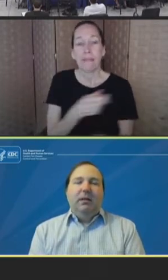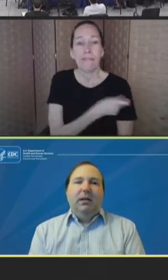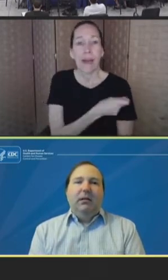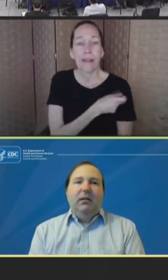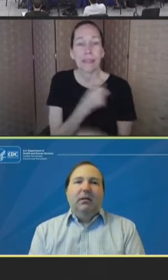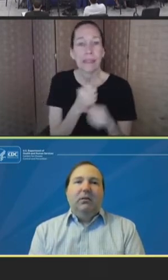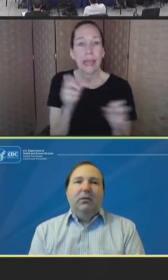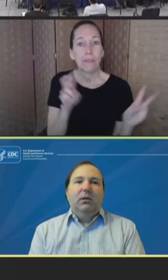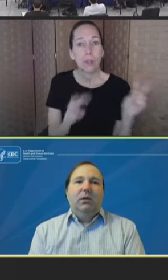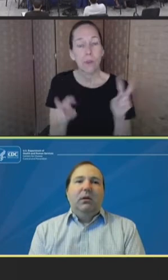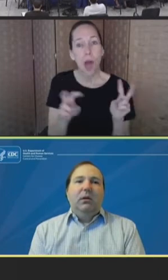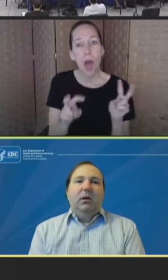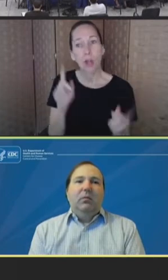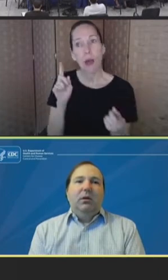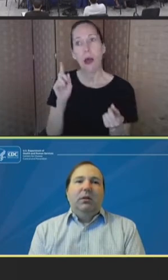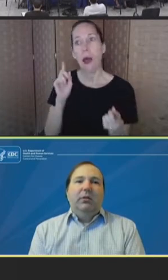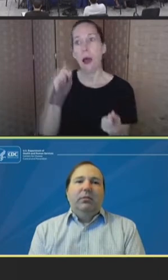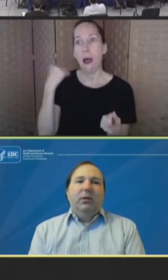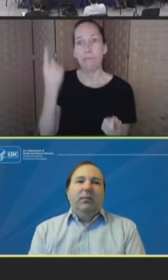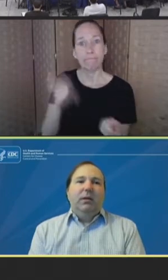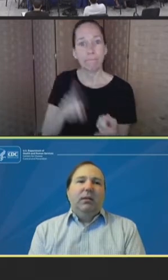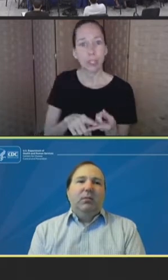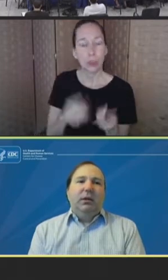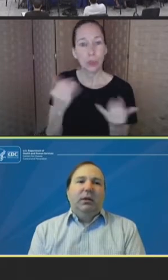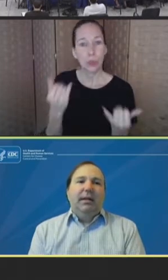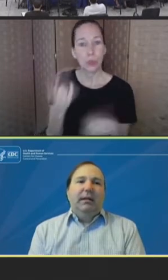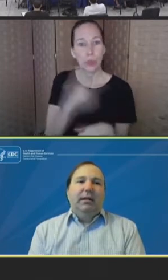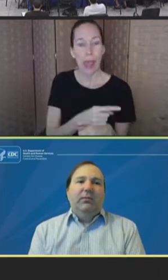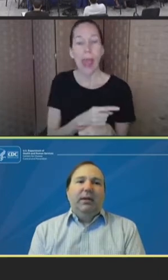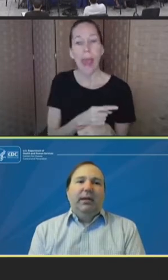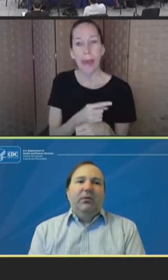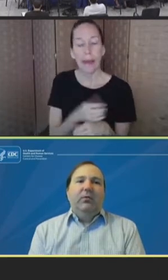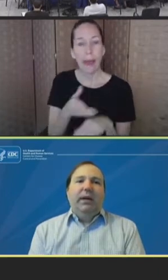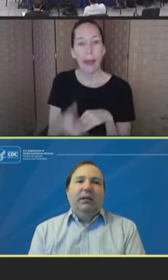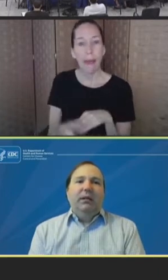in the context of the multinational monkeypox outbreak has not identified any new vaccine